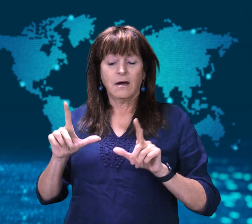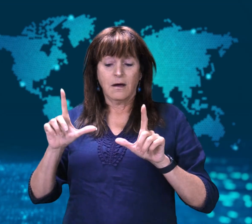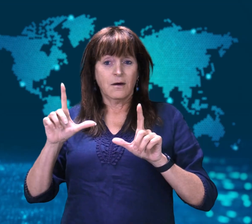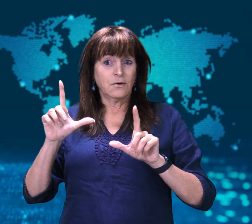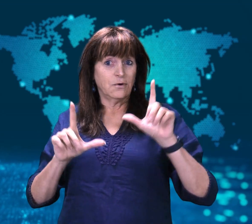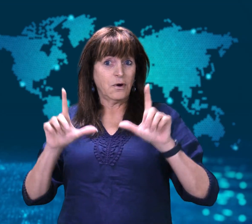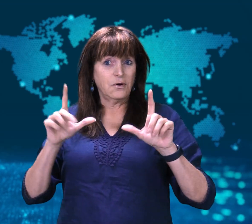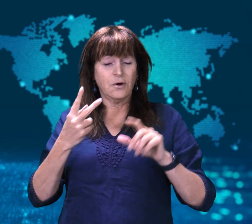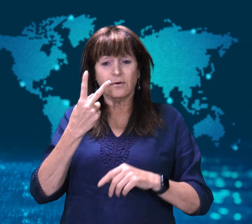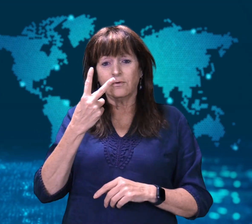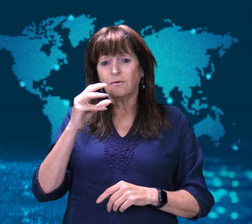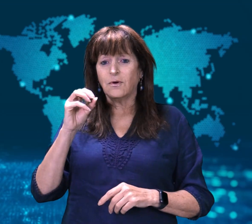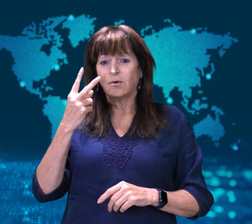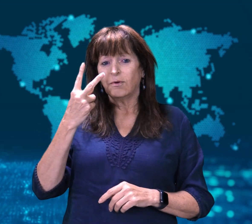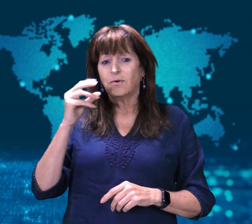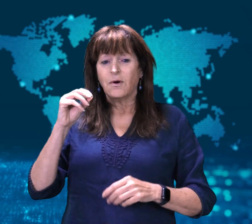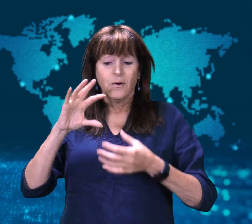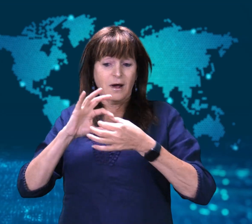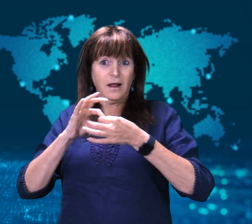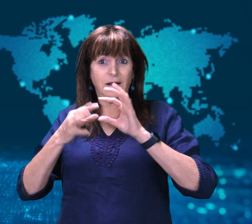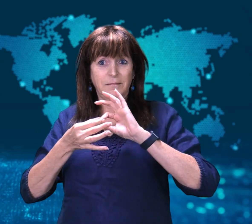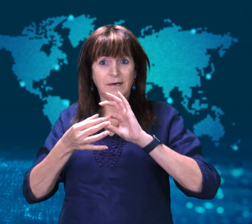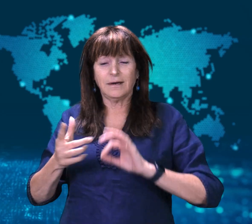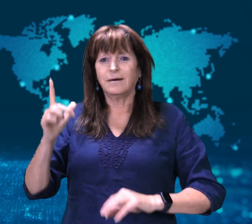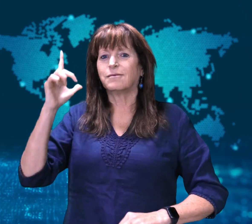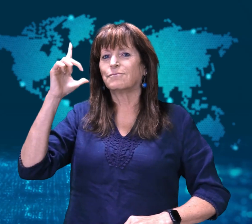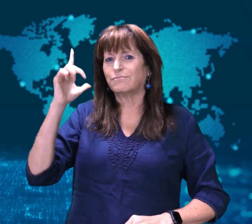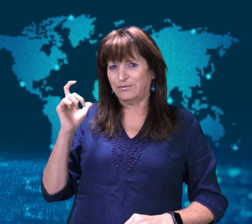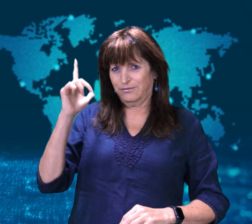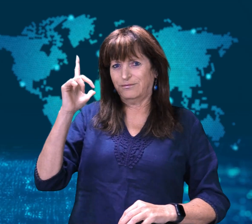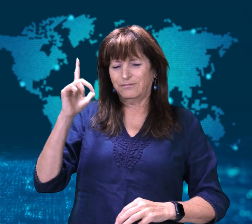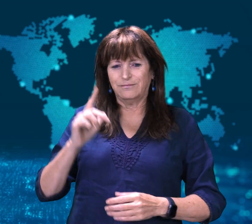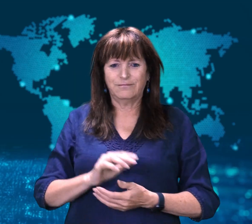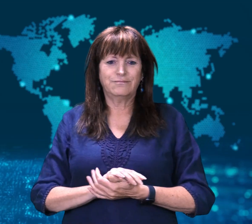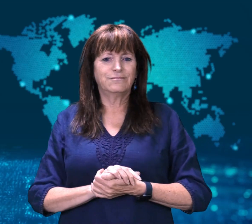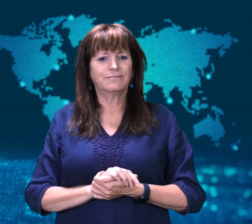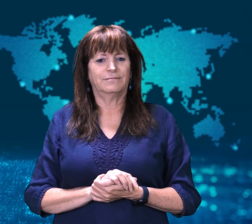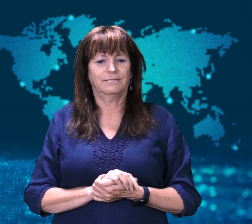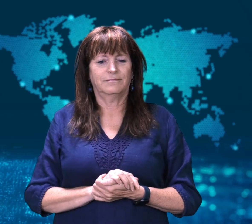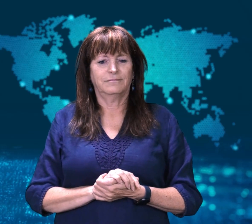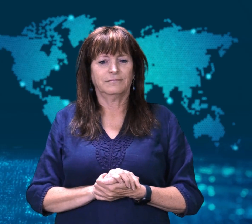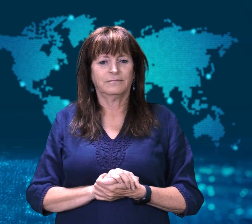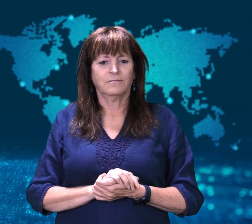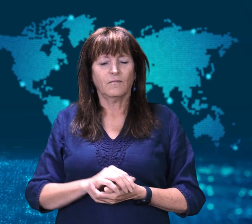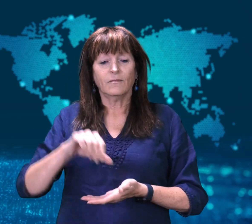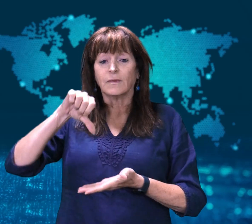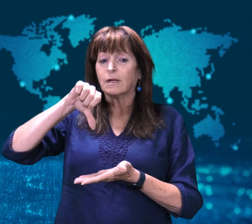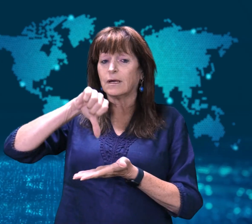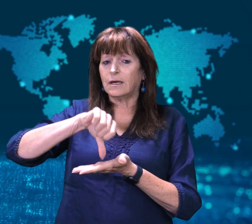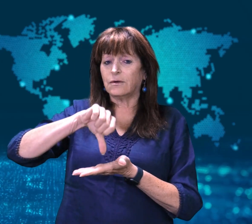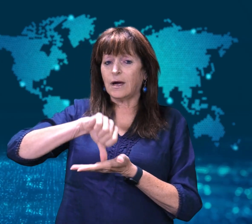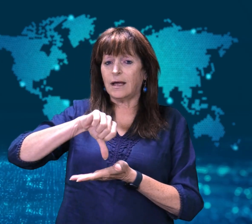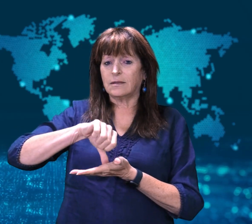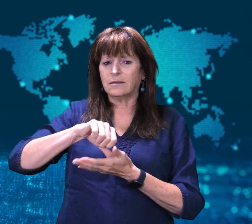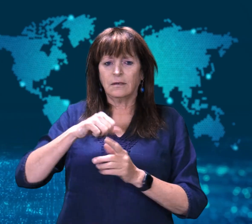Tokyo 2020 Olympics begins.